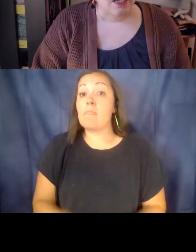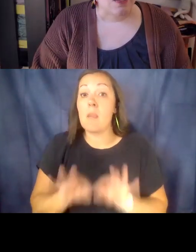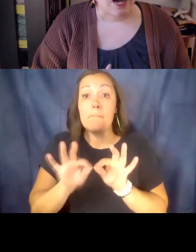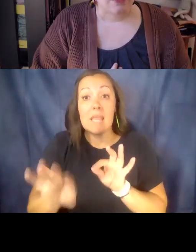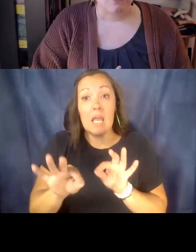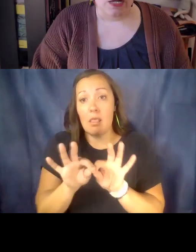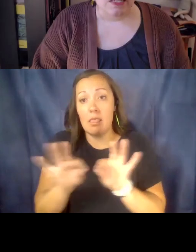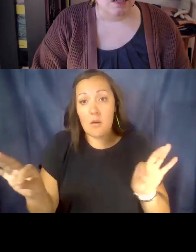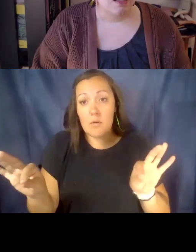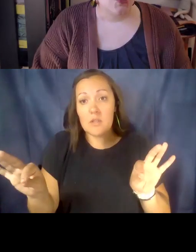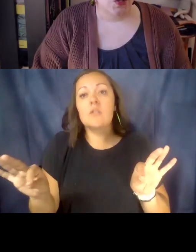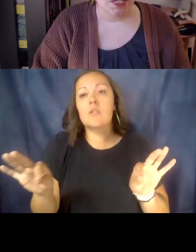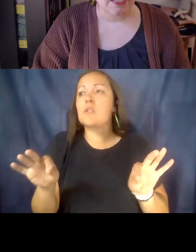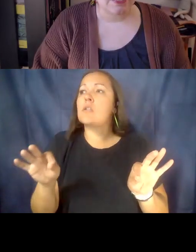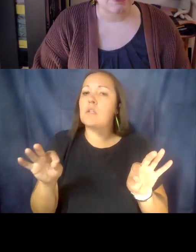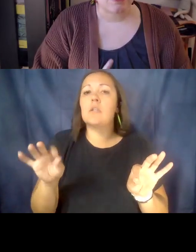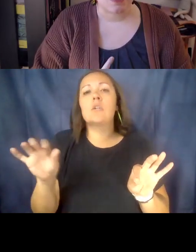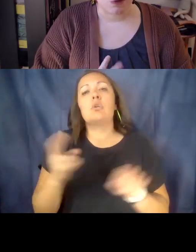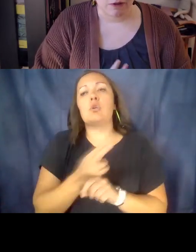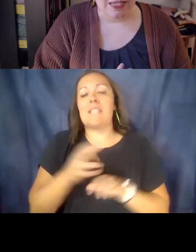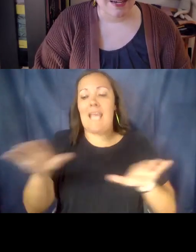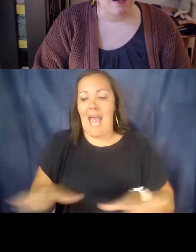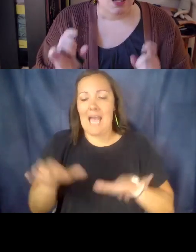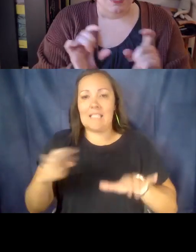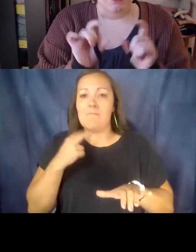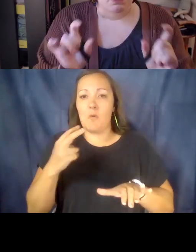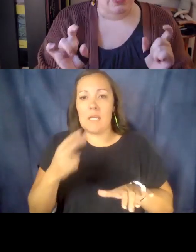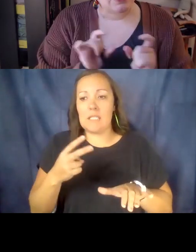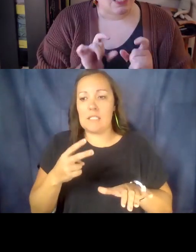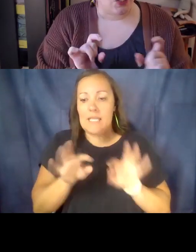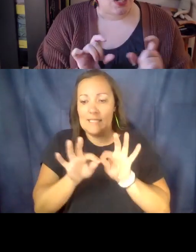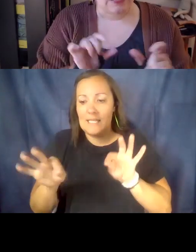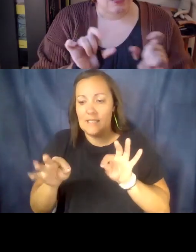using active voice, shorter sentences, and simpler phrasing, breaking down your content